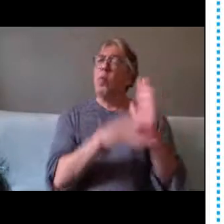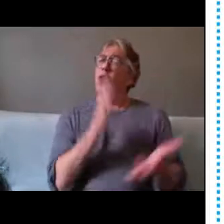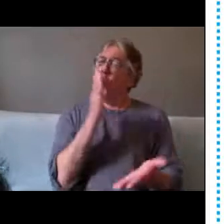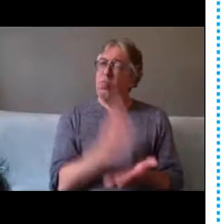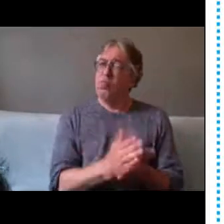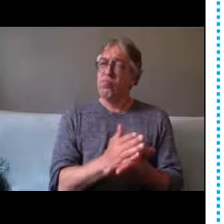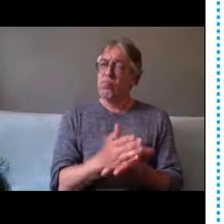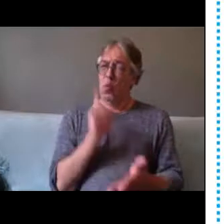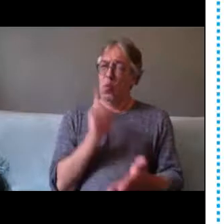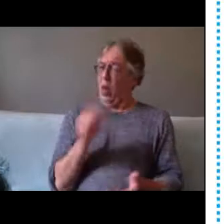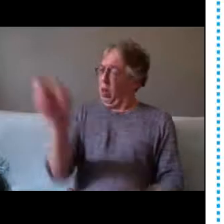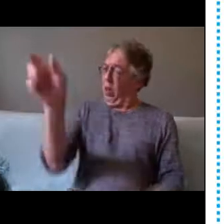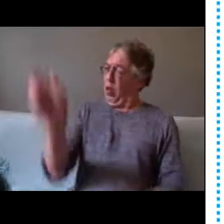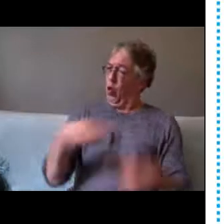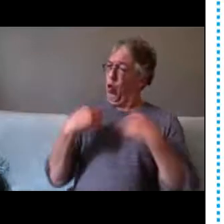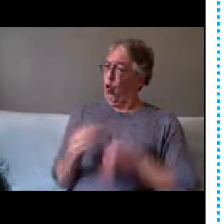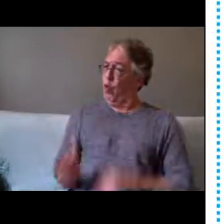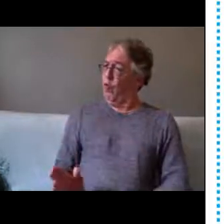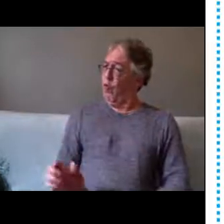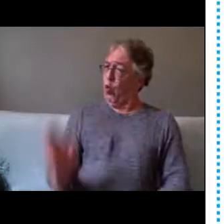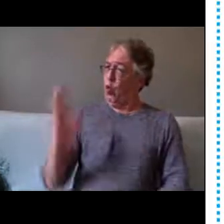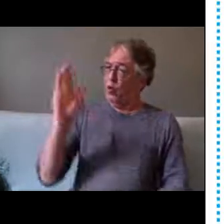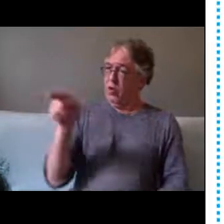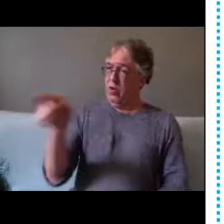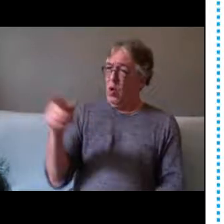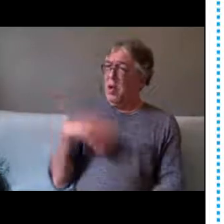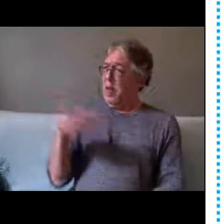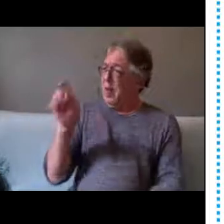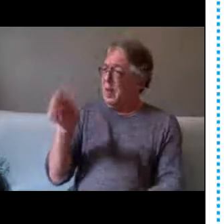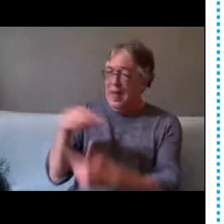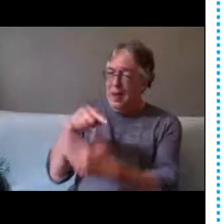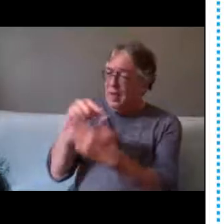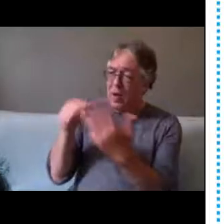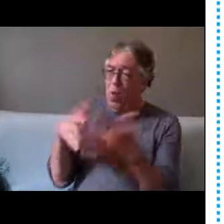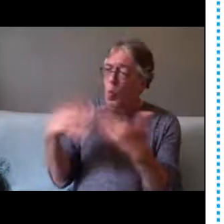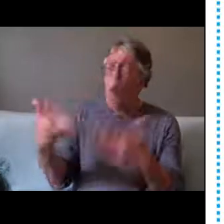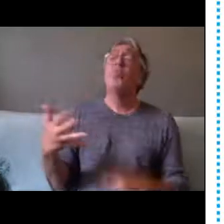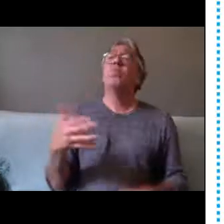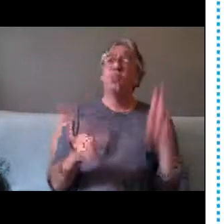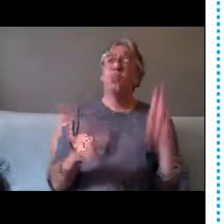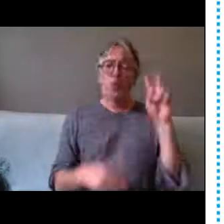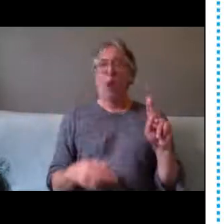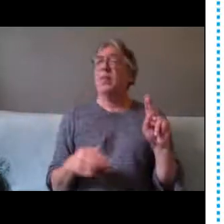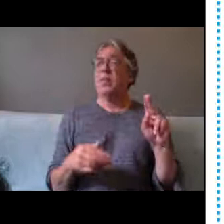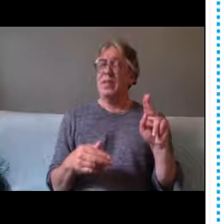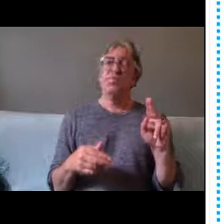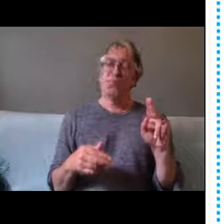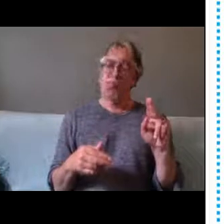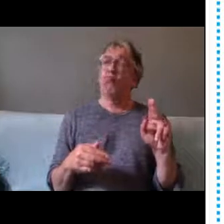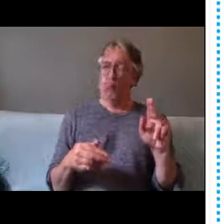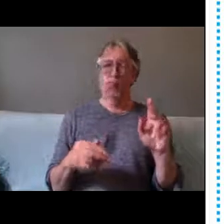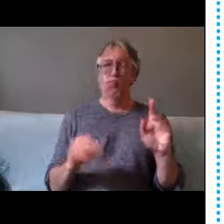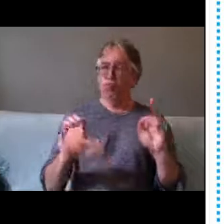that persons with disabilities volunteering within the programme they could have and then respond accordingly.